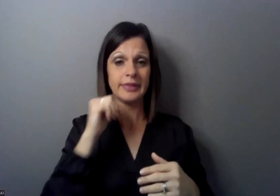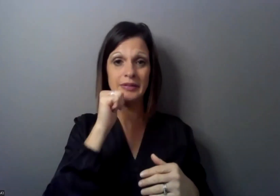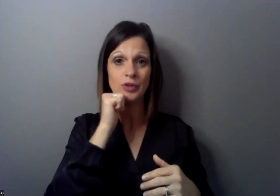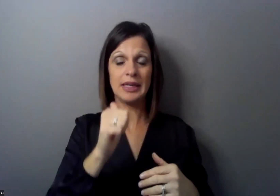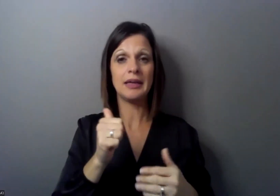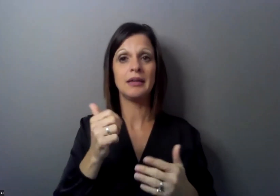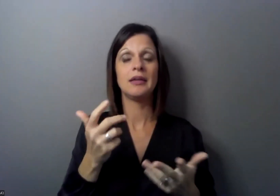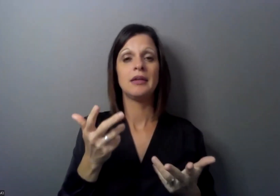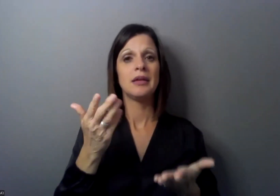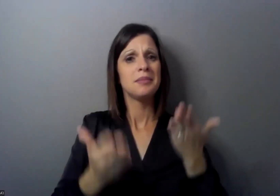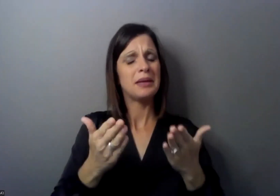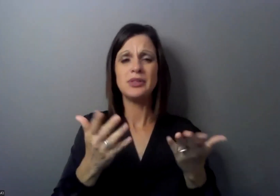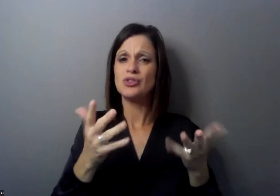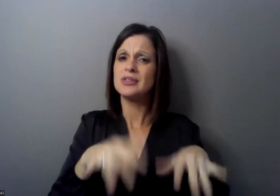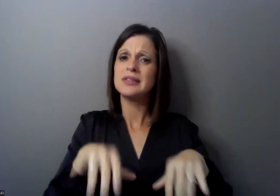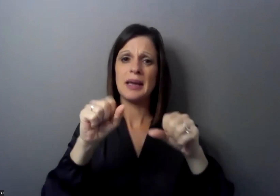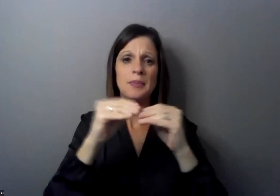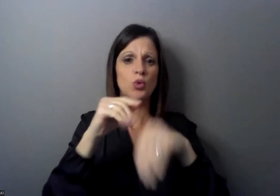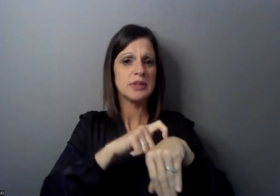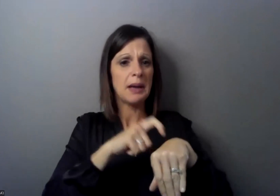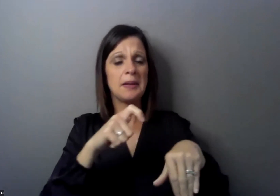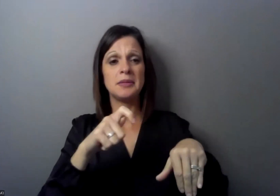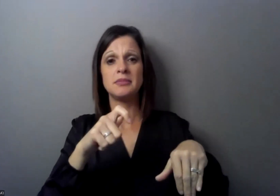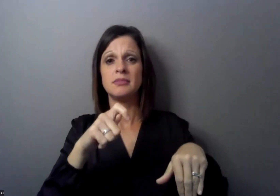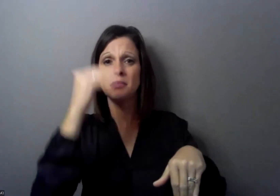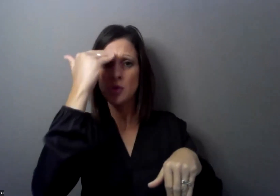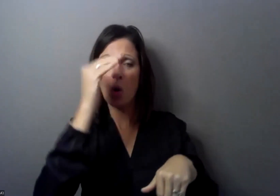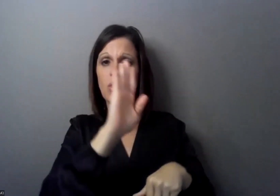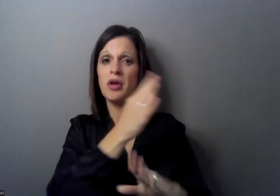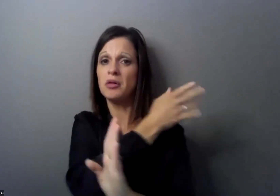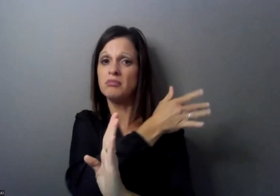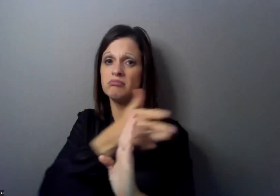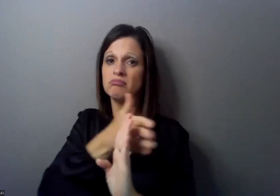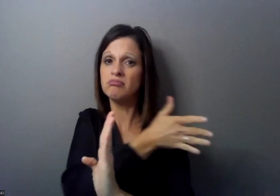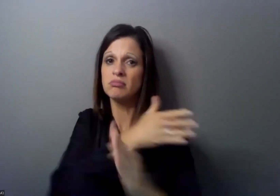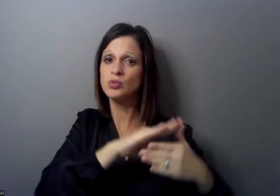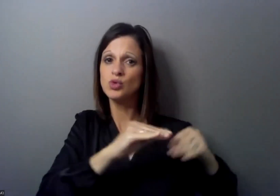of some things and definitely do some research.